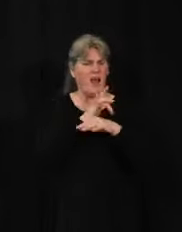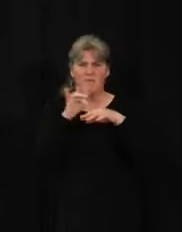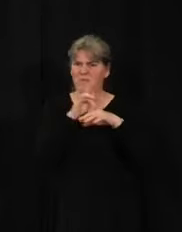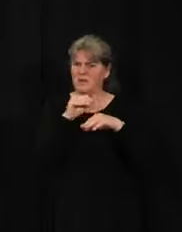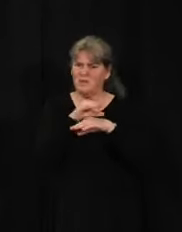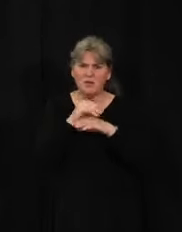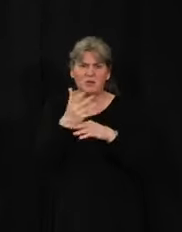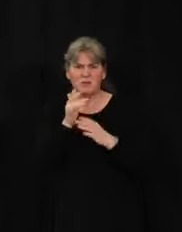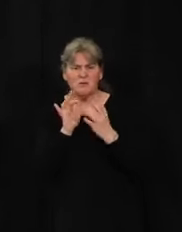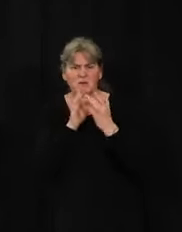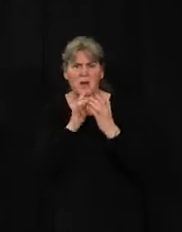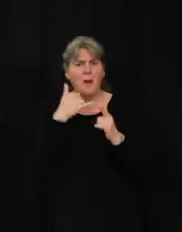available over the phone by